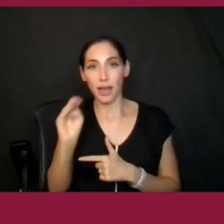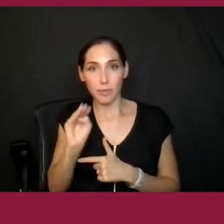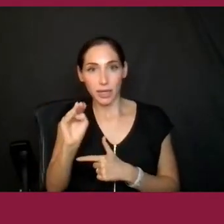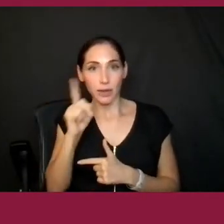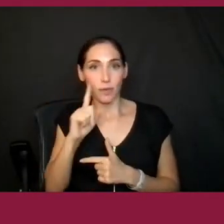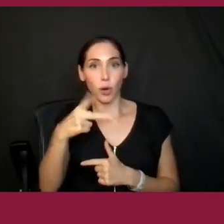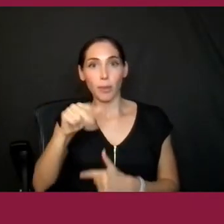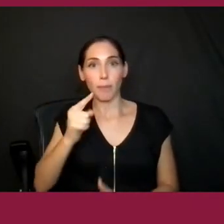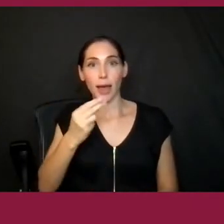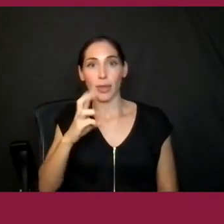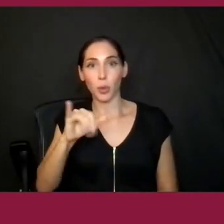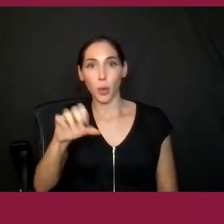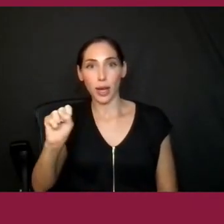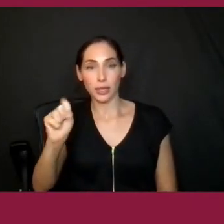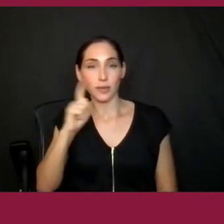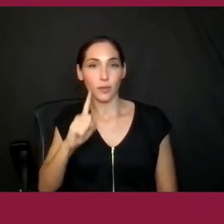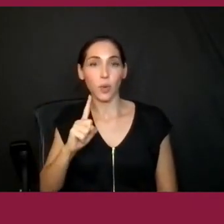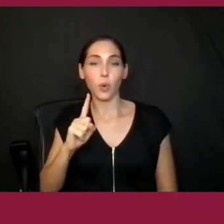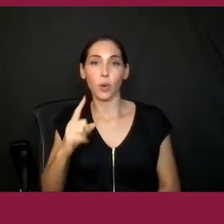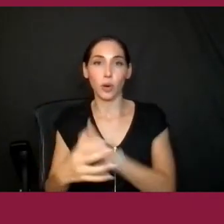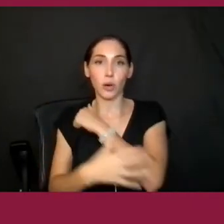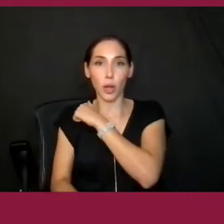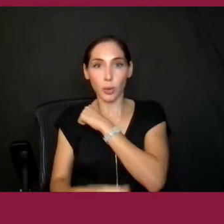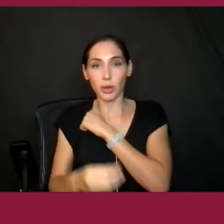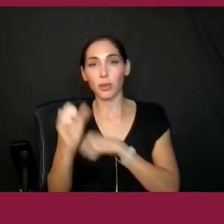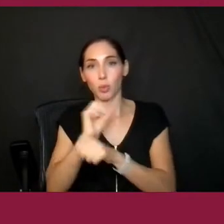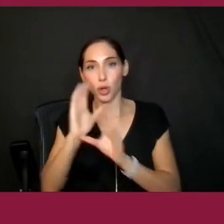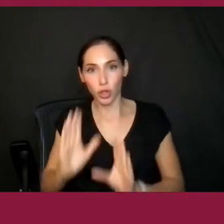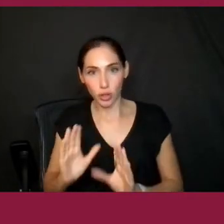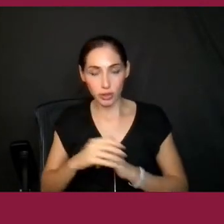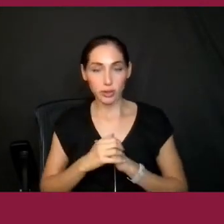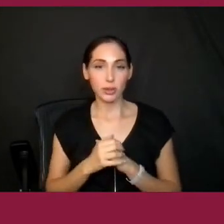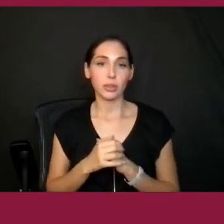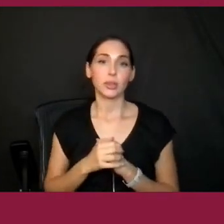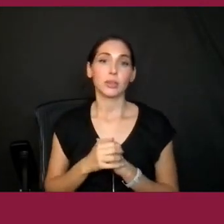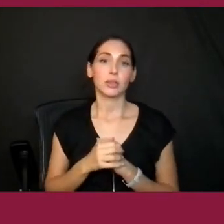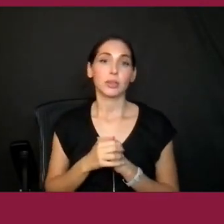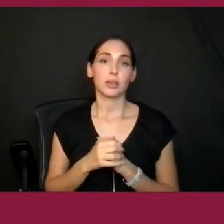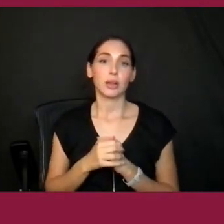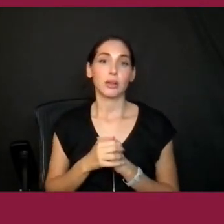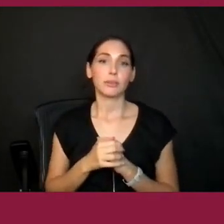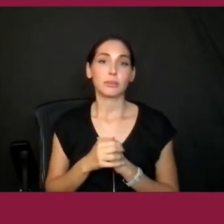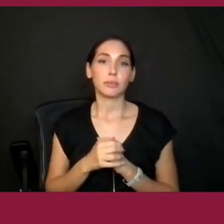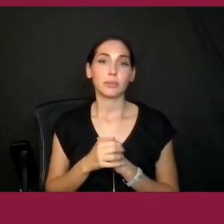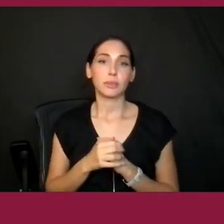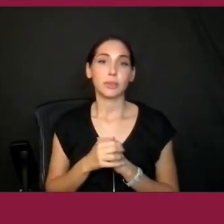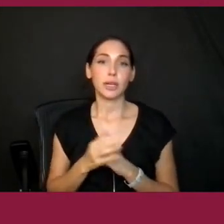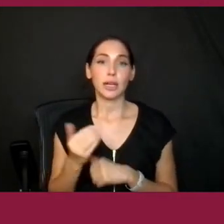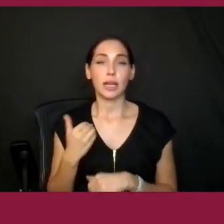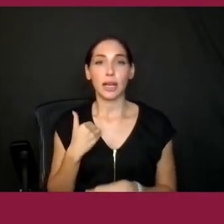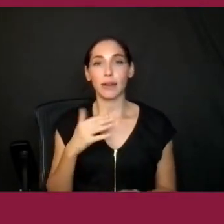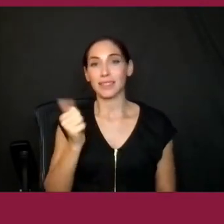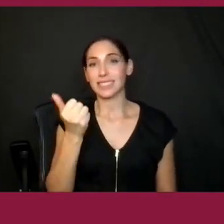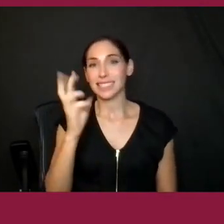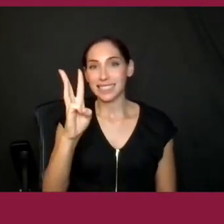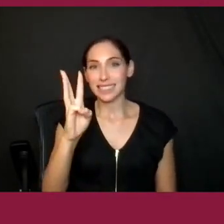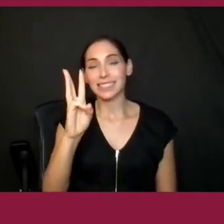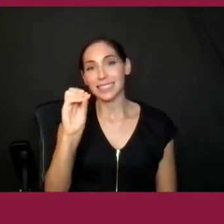for low-income workers. Um, there was 60 million for specific